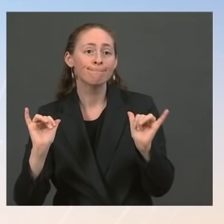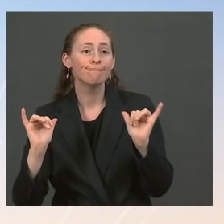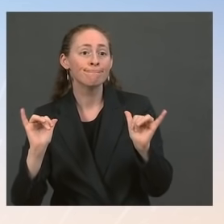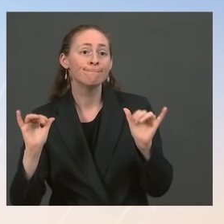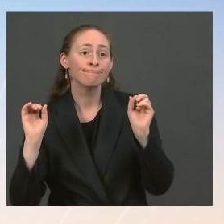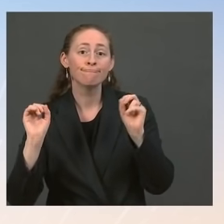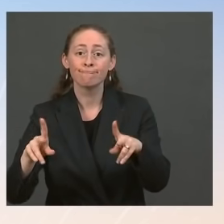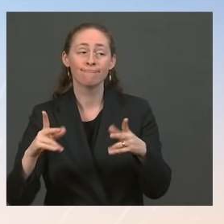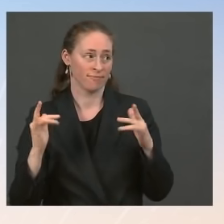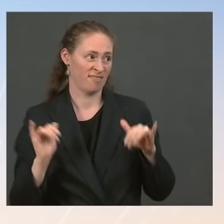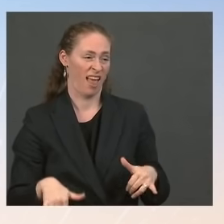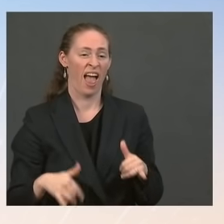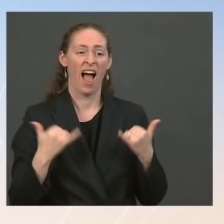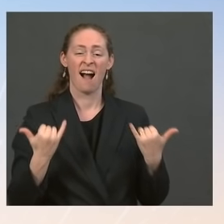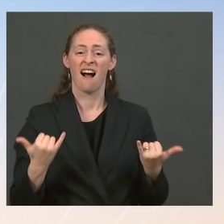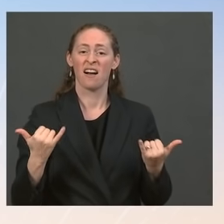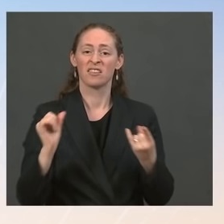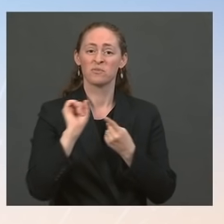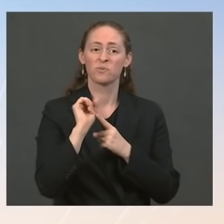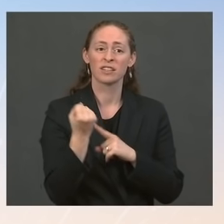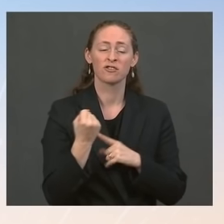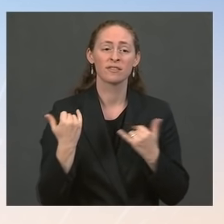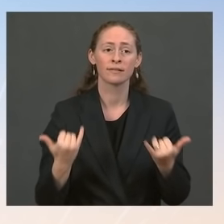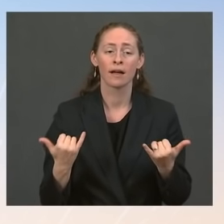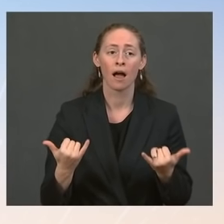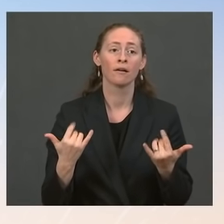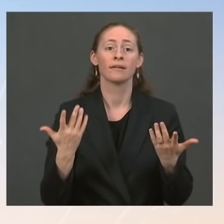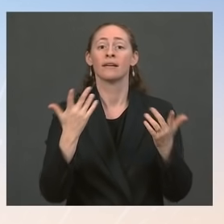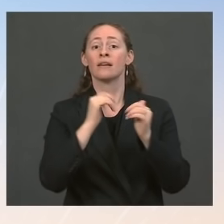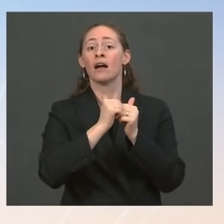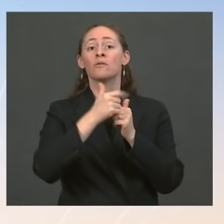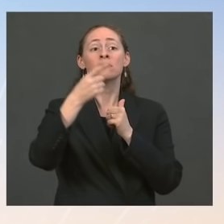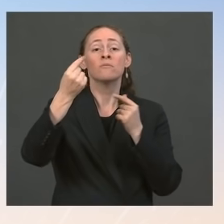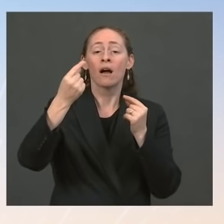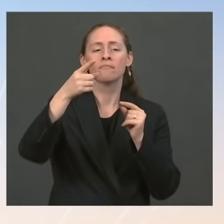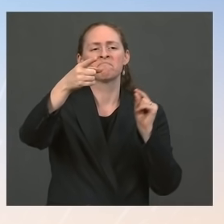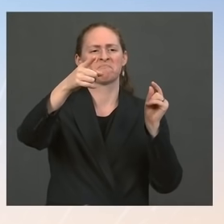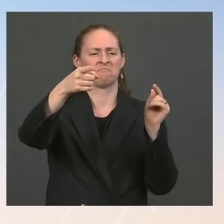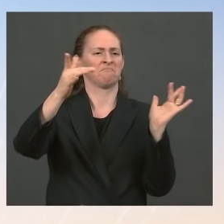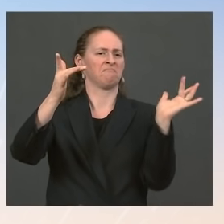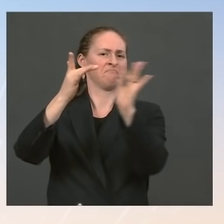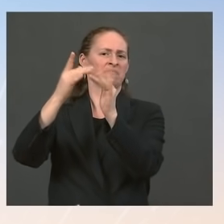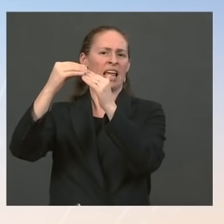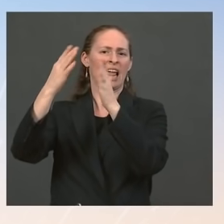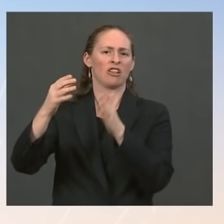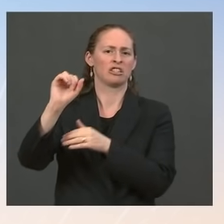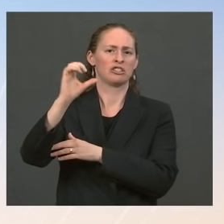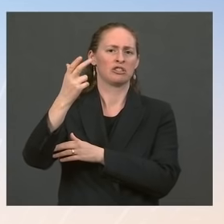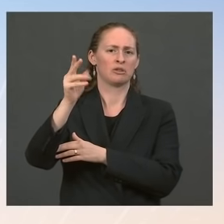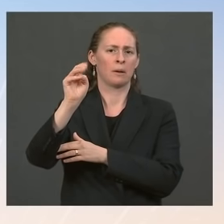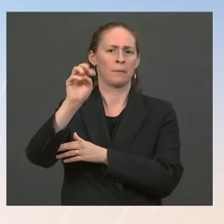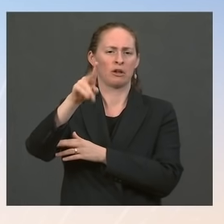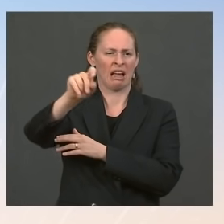In terms of the mechanisms of that, I'd certainly point you to Leader Schumer's office. It's also our hope that if Senator McConnell